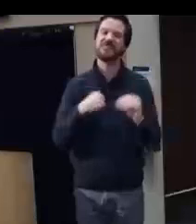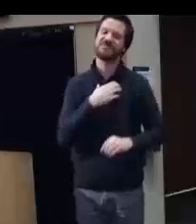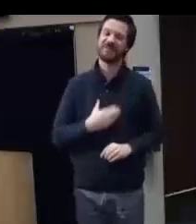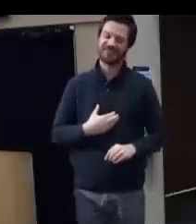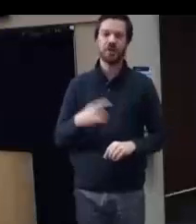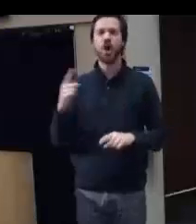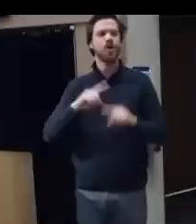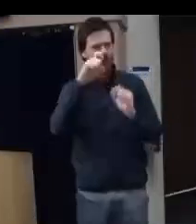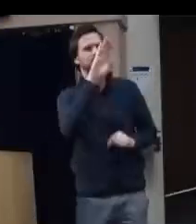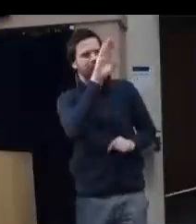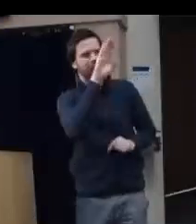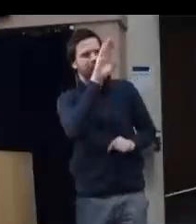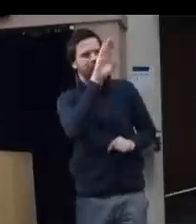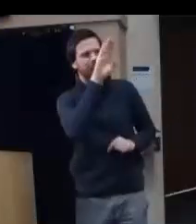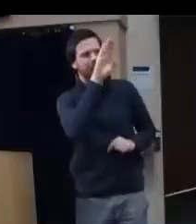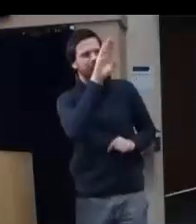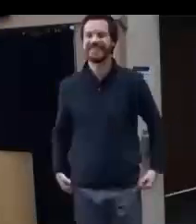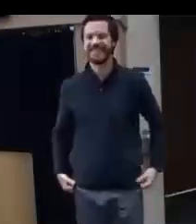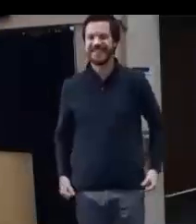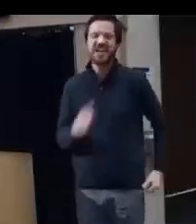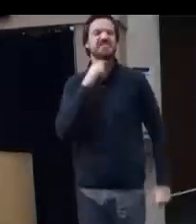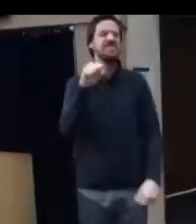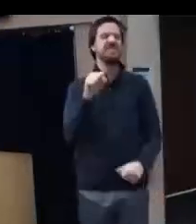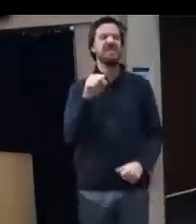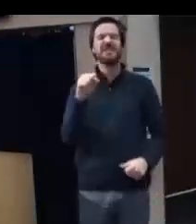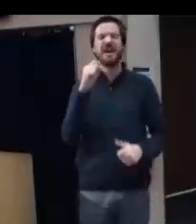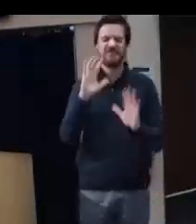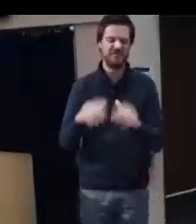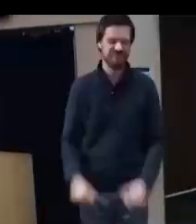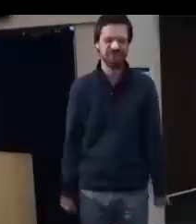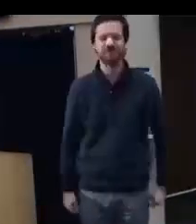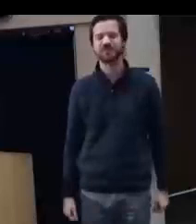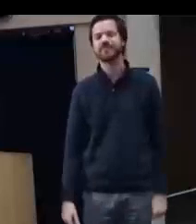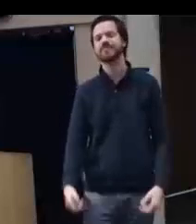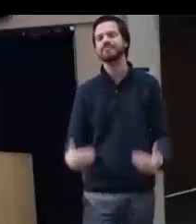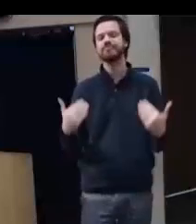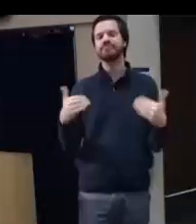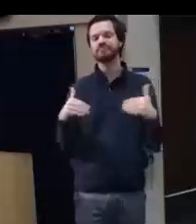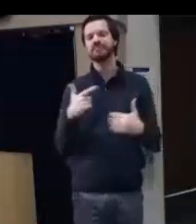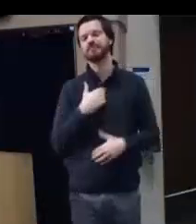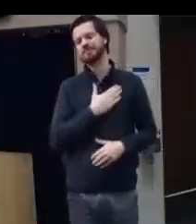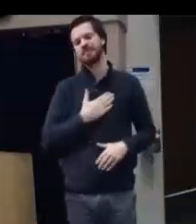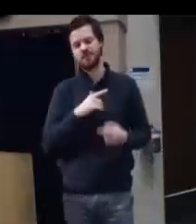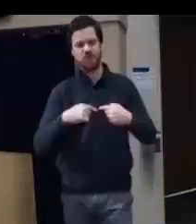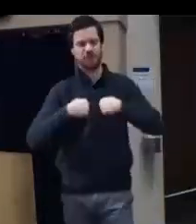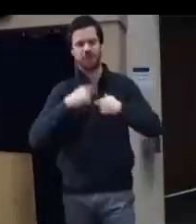right yeah yeah talk for another day um well it's a truly a pleasure for me to introduce Dr